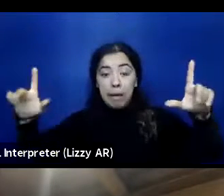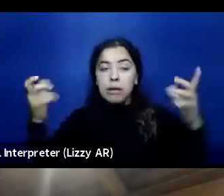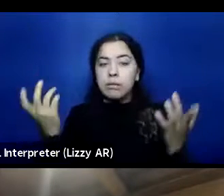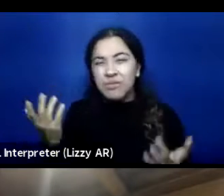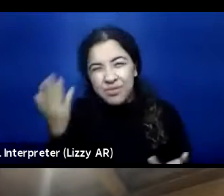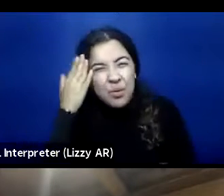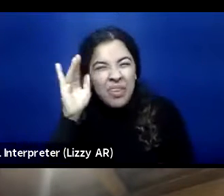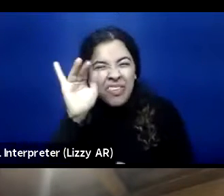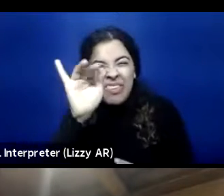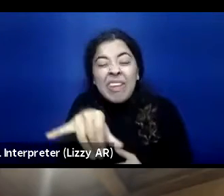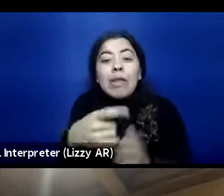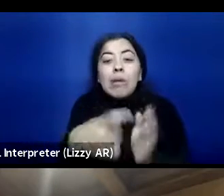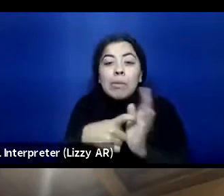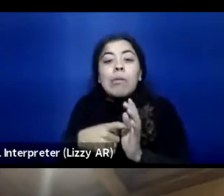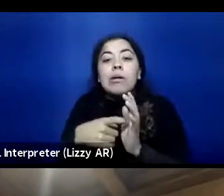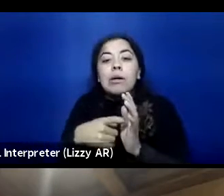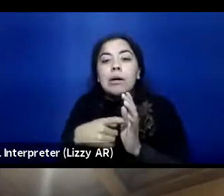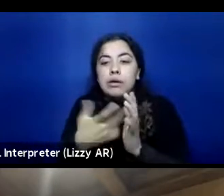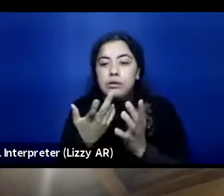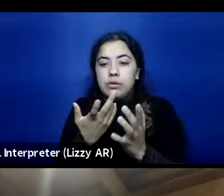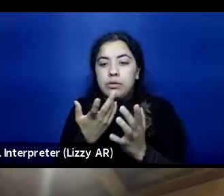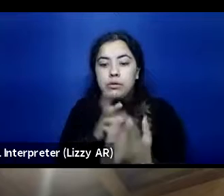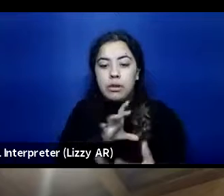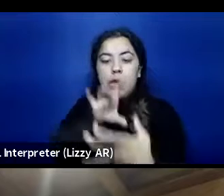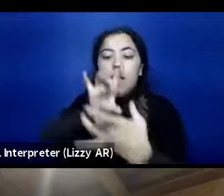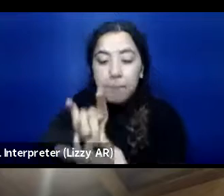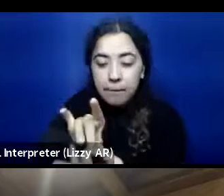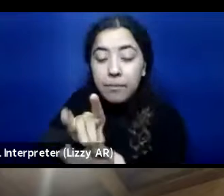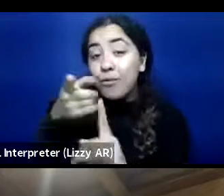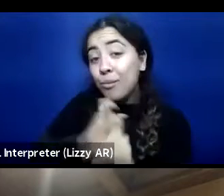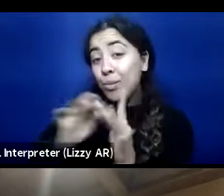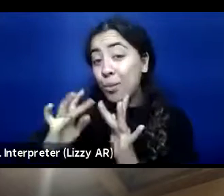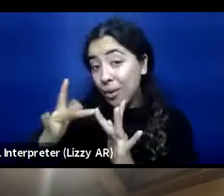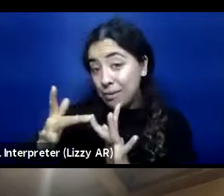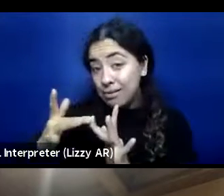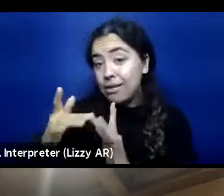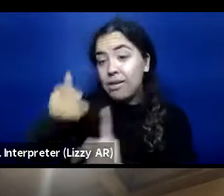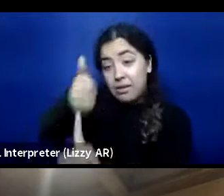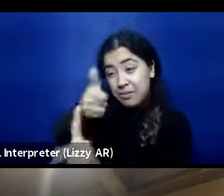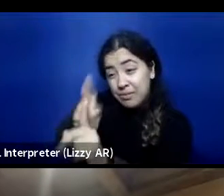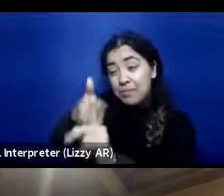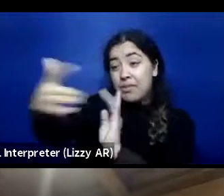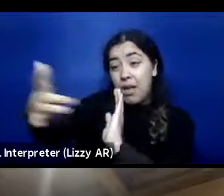from the websites that are producing the content. And so now we get into this interesting question